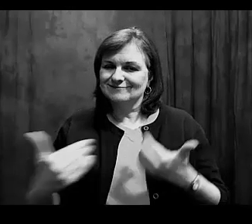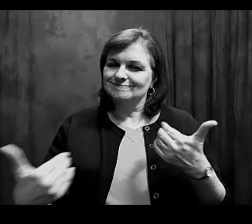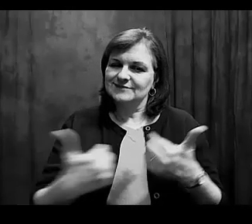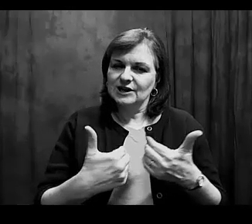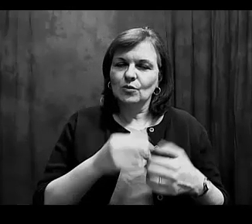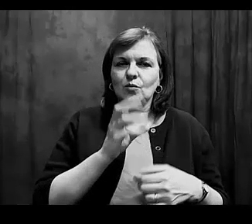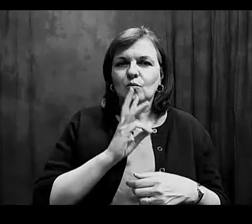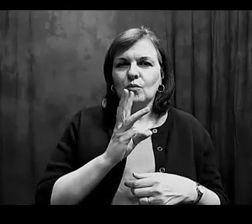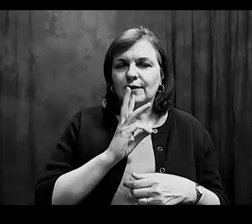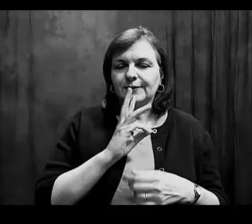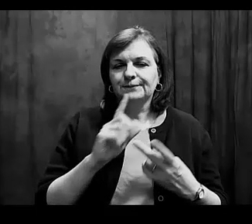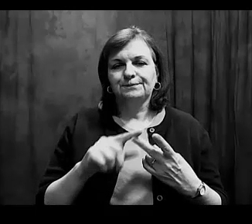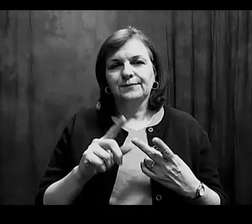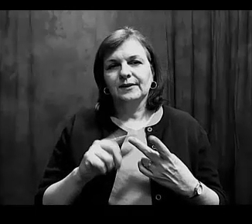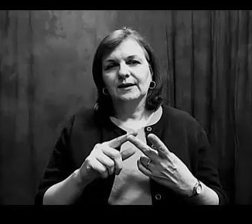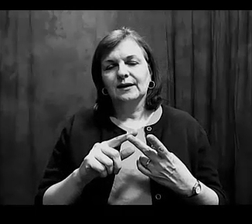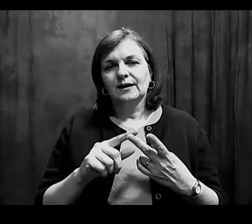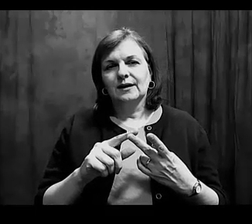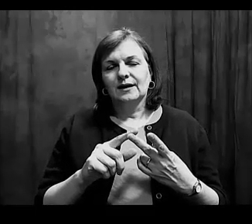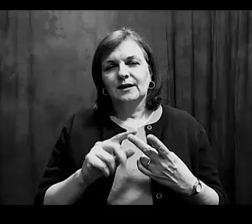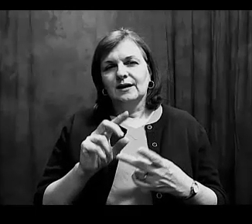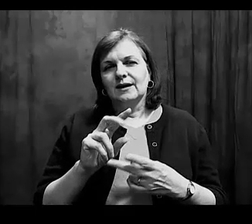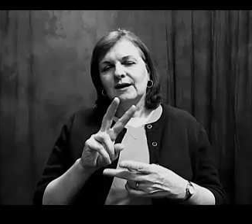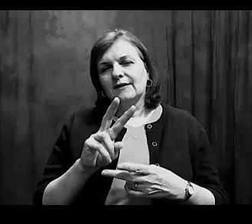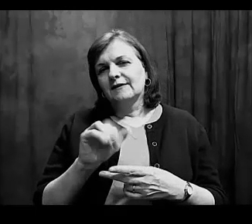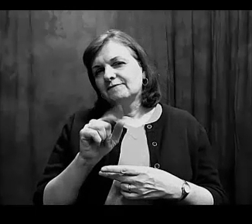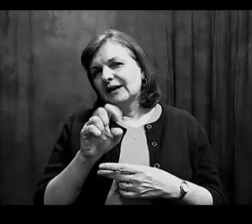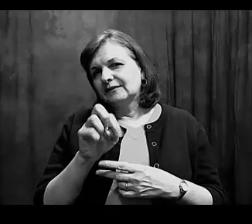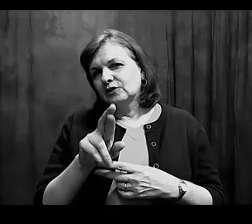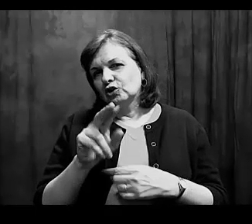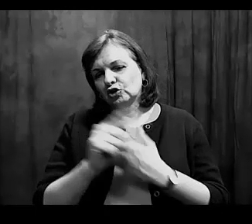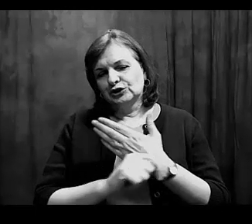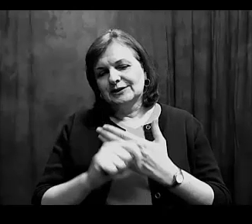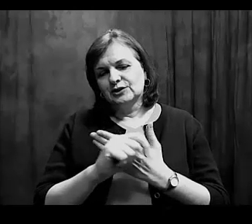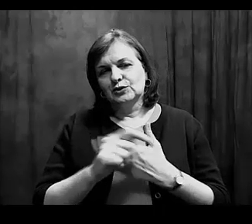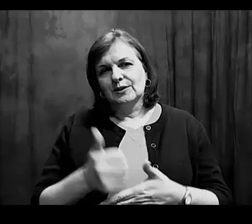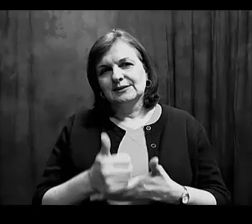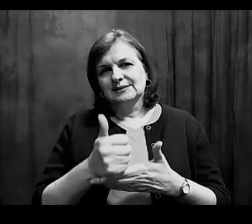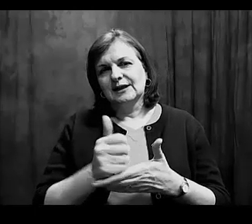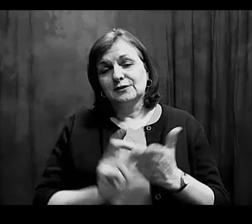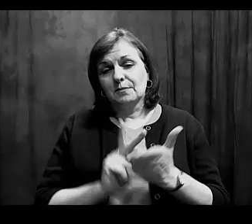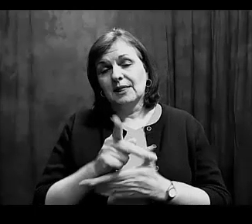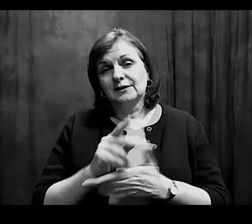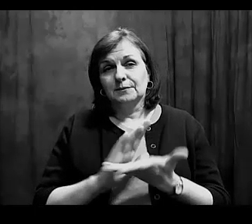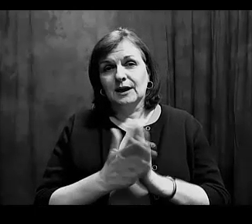vascular plants that addition of vascular tissue had allowed the plants to get taller